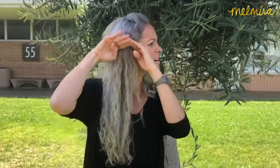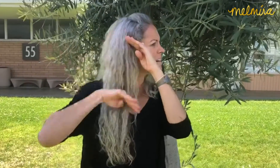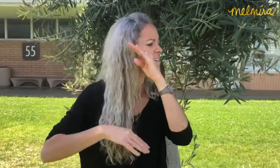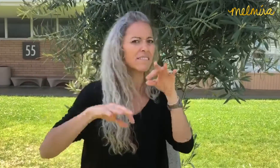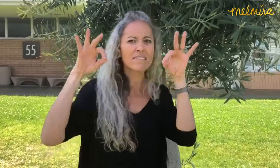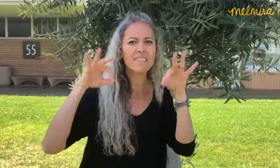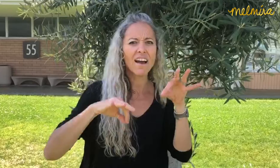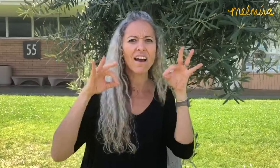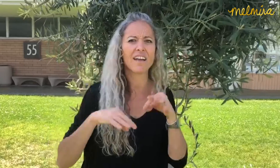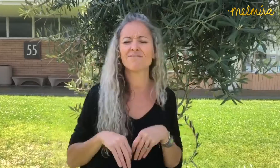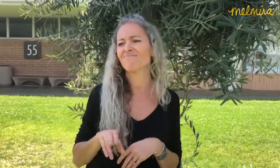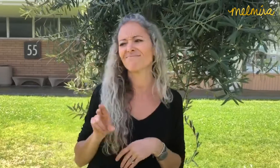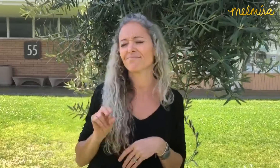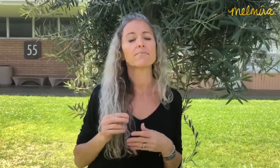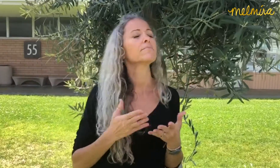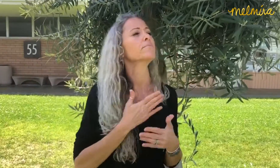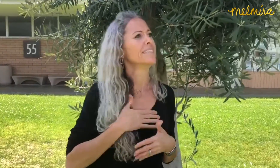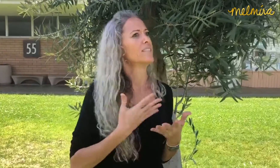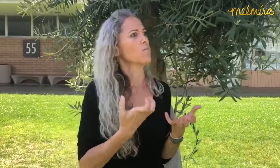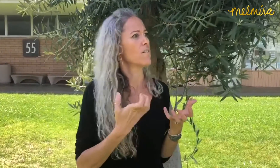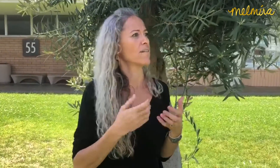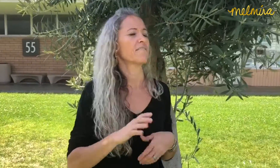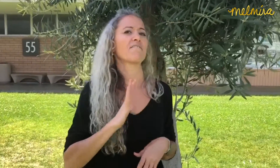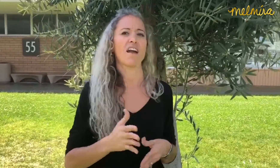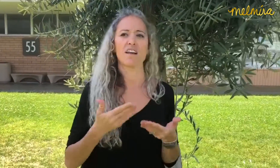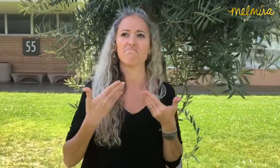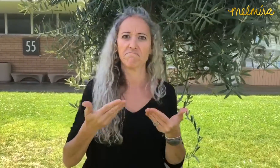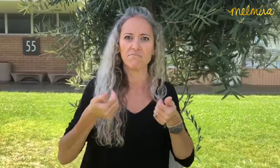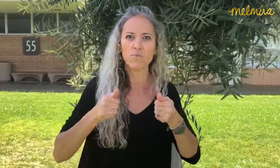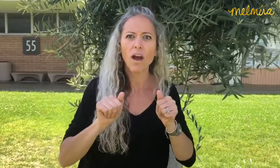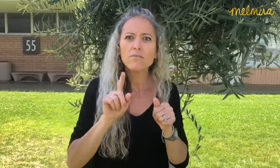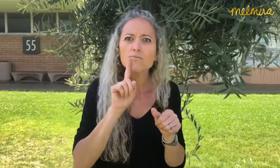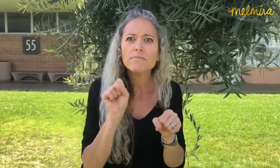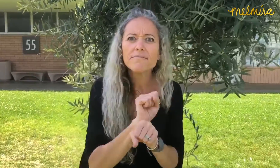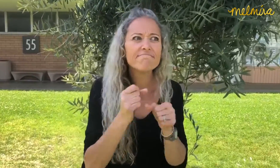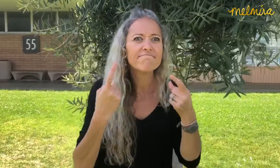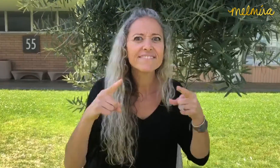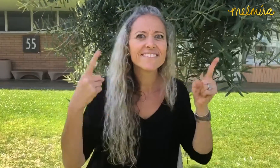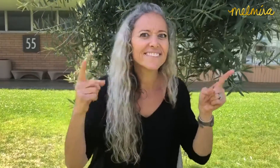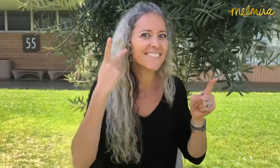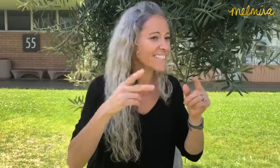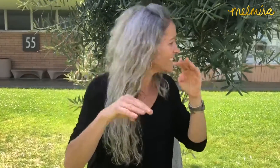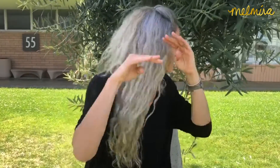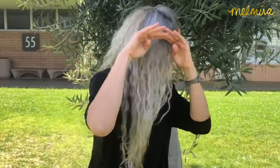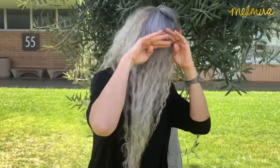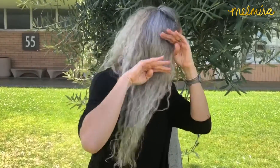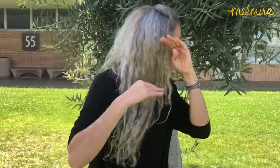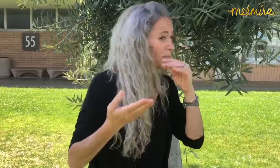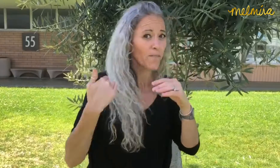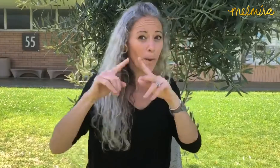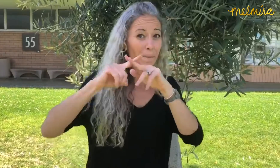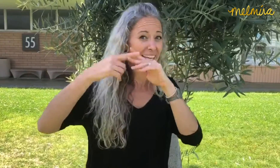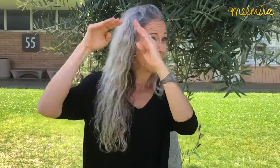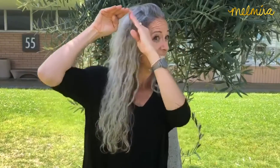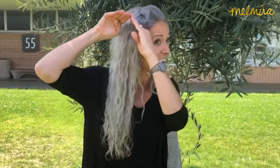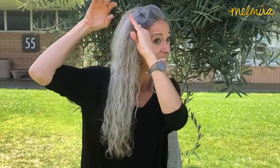to have my dark hair dyed grey. Initially, they were reluctant, but gave it a try after some pleading. The result?